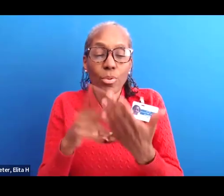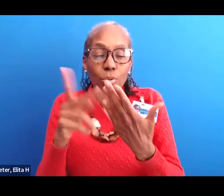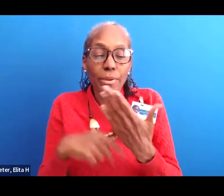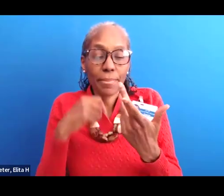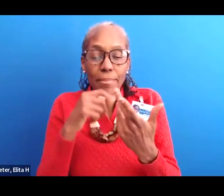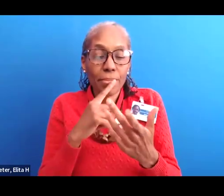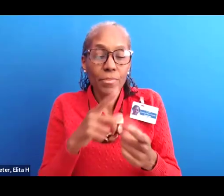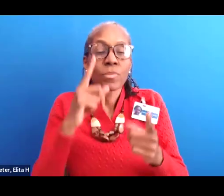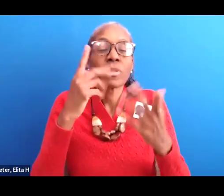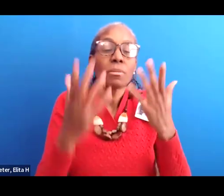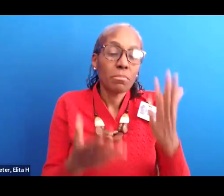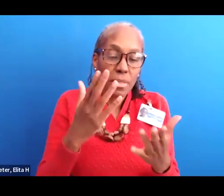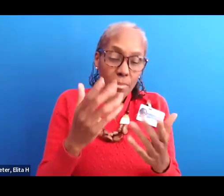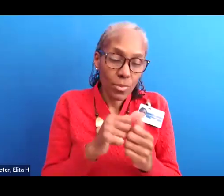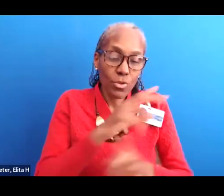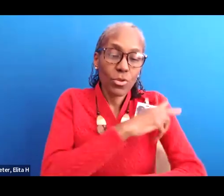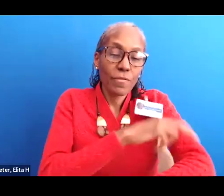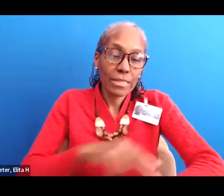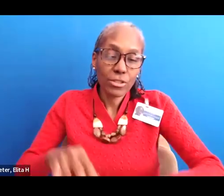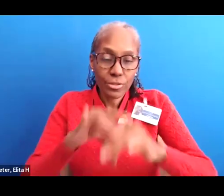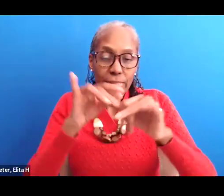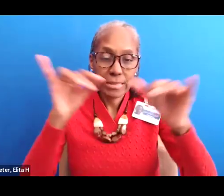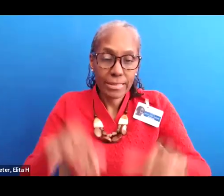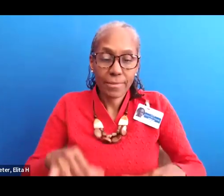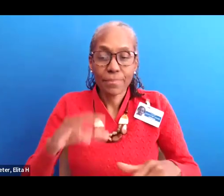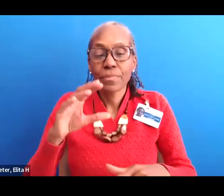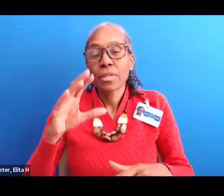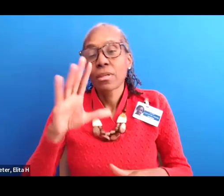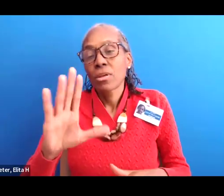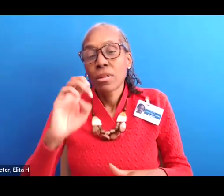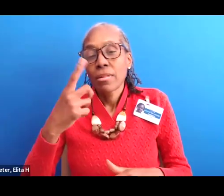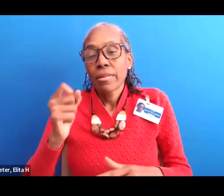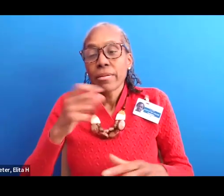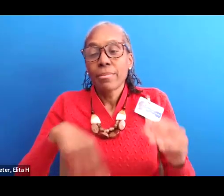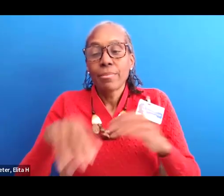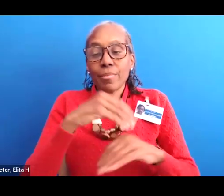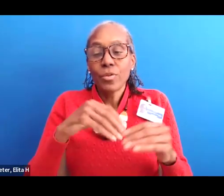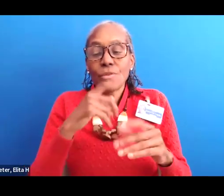It may help with your vascular system because your legs will be moving in a certain way.